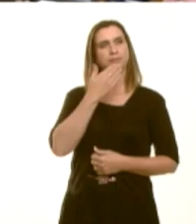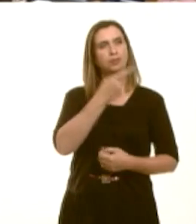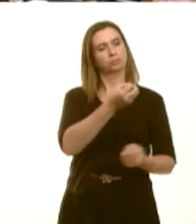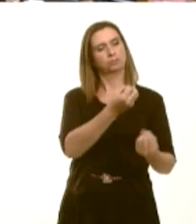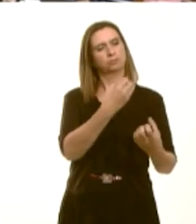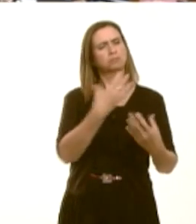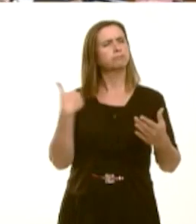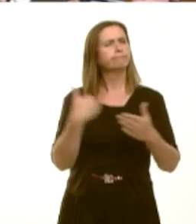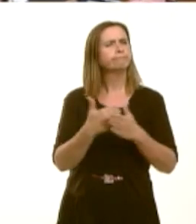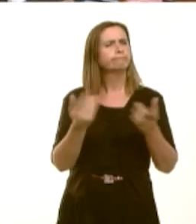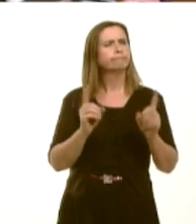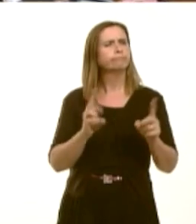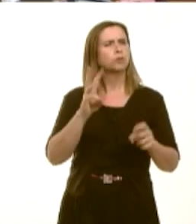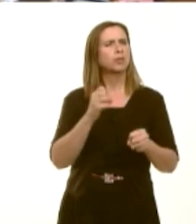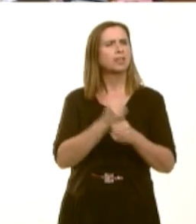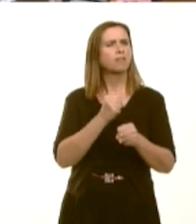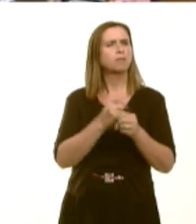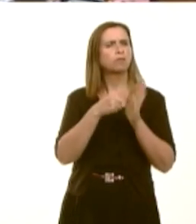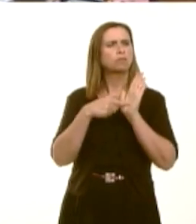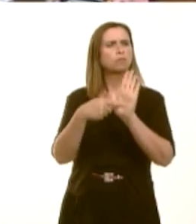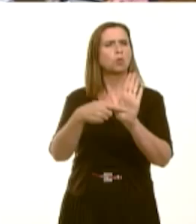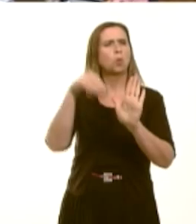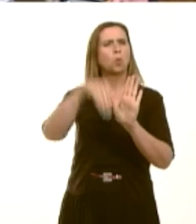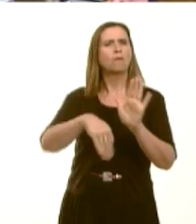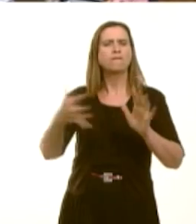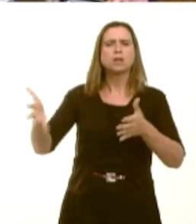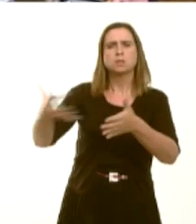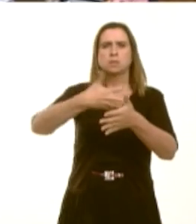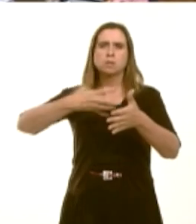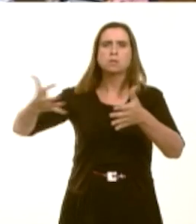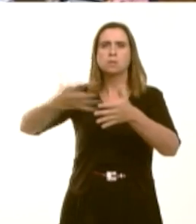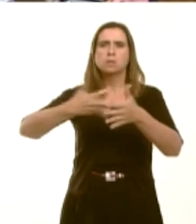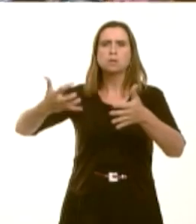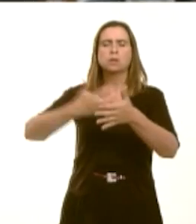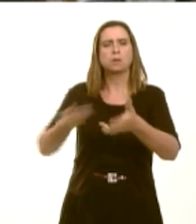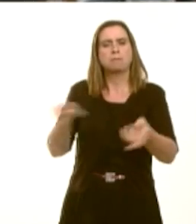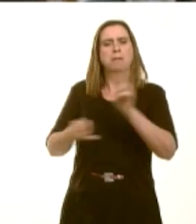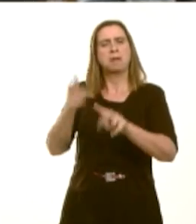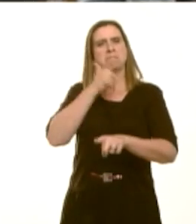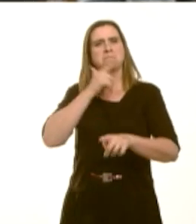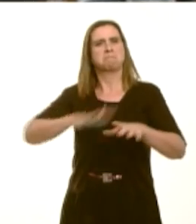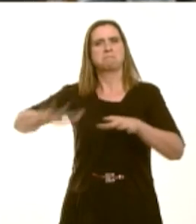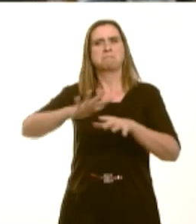Llywodraeth Cymru ar adfer safleoedd glo brig yng Nghymru? OAQ(4)2312(FM) Carwyn Jones: Yes, weíll take forward a number of recommendations from the report and we